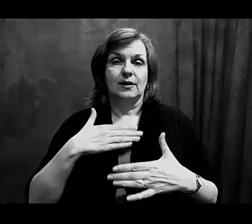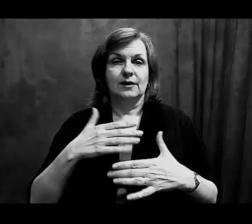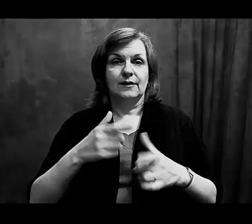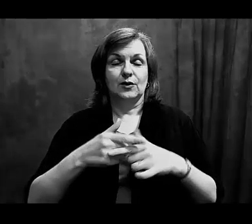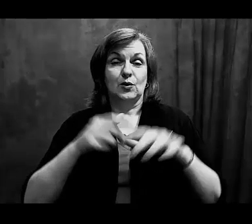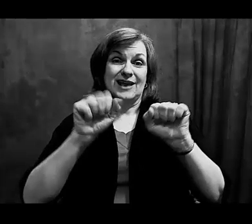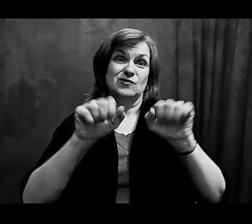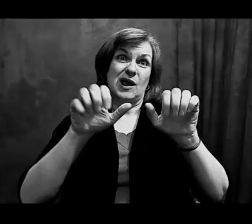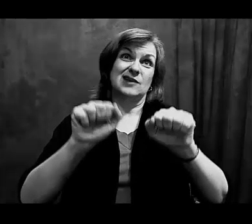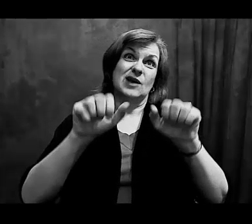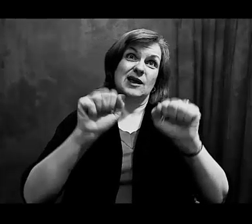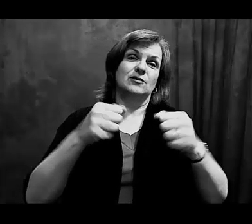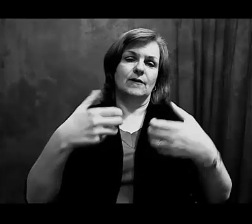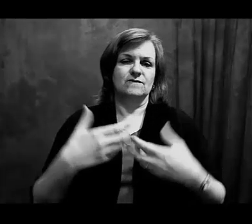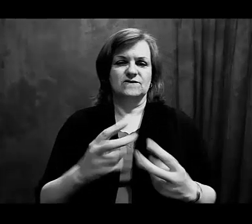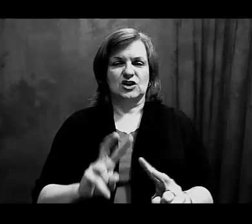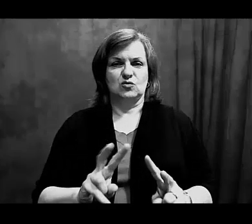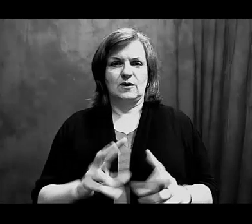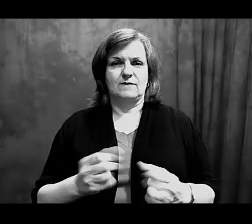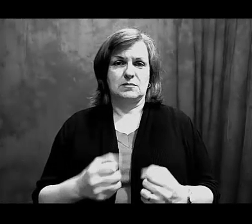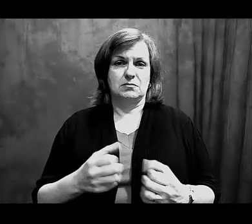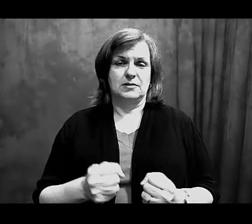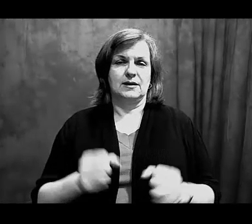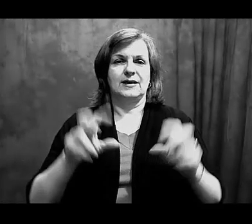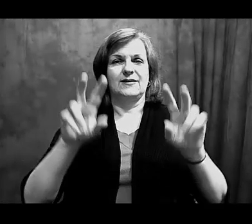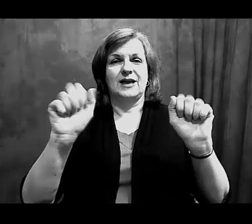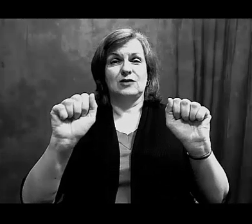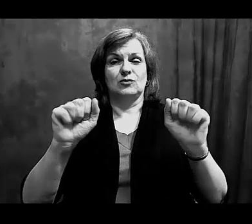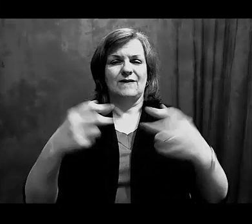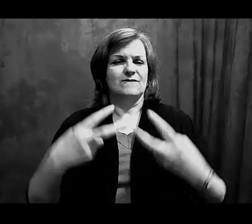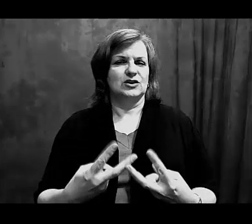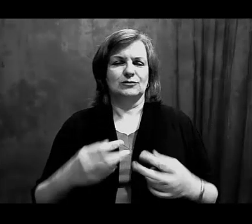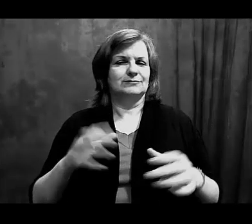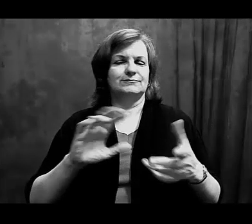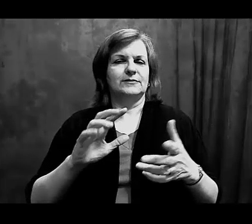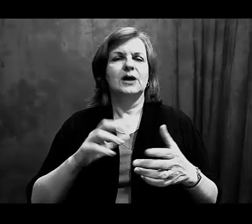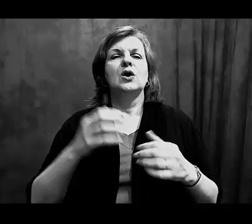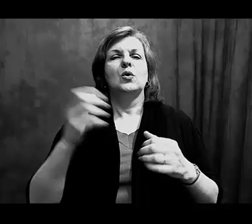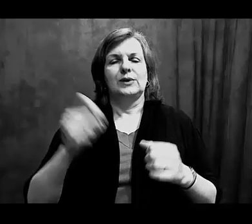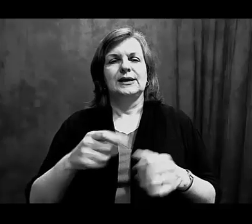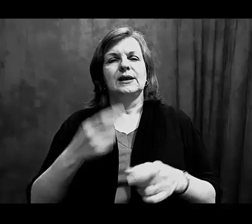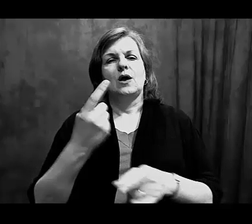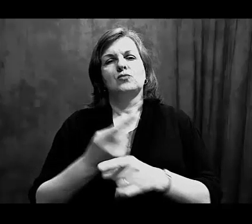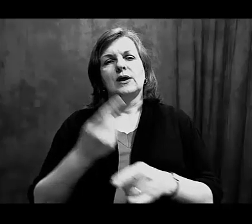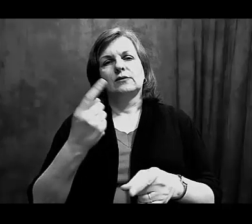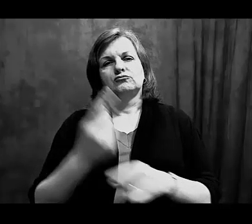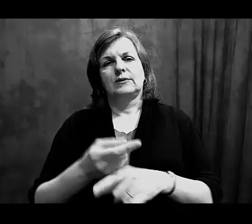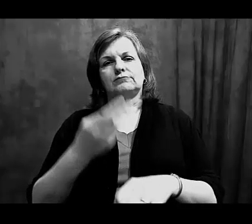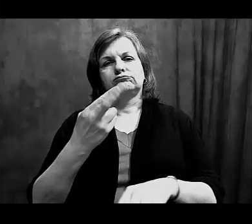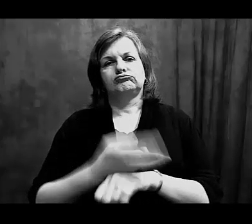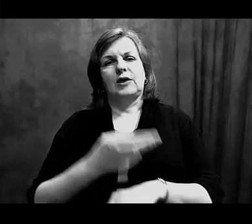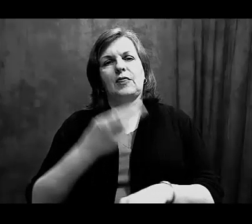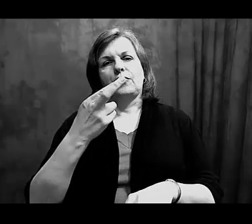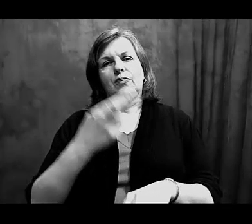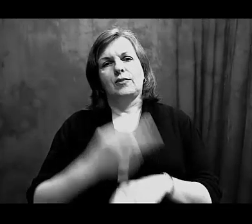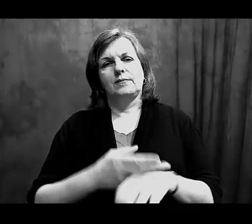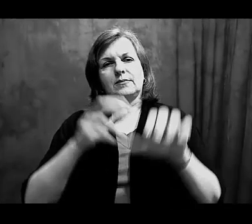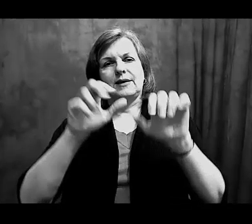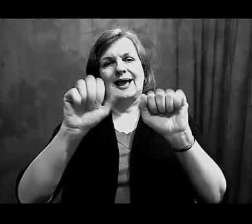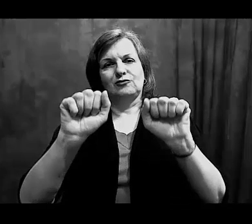to the body and in particular remember